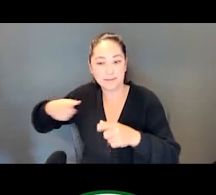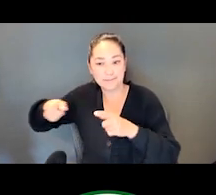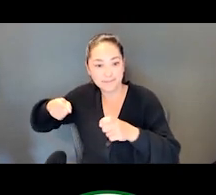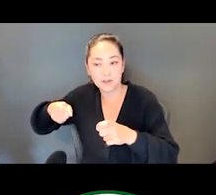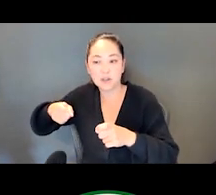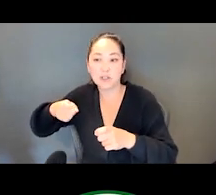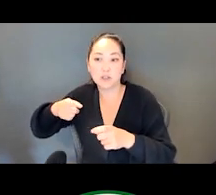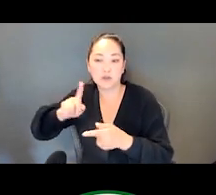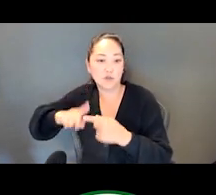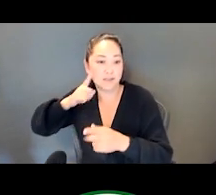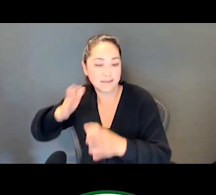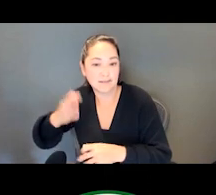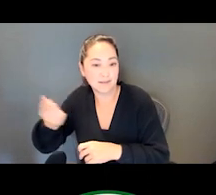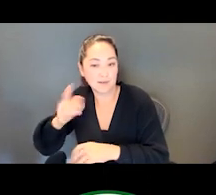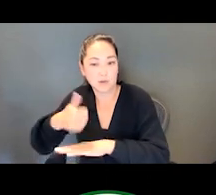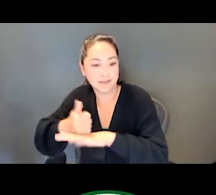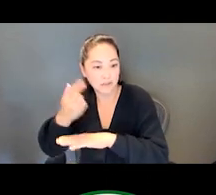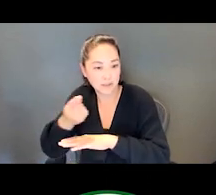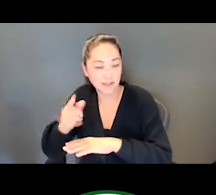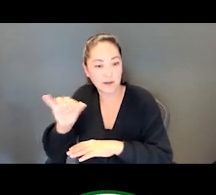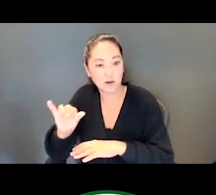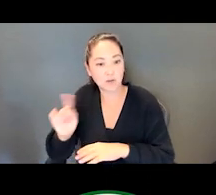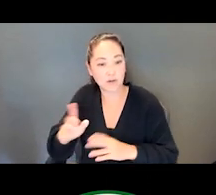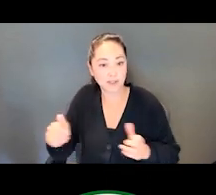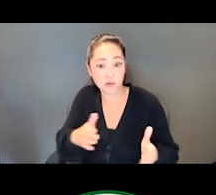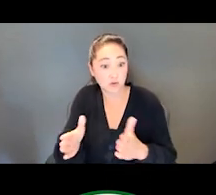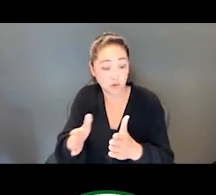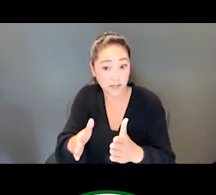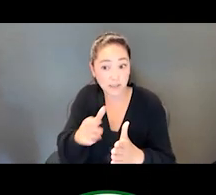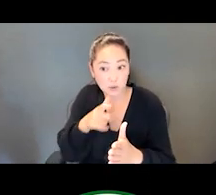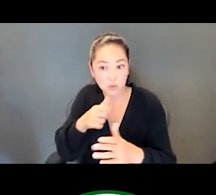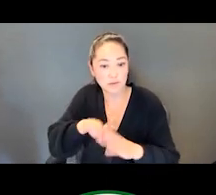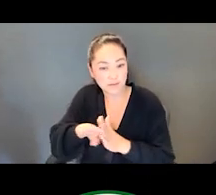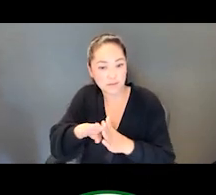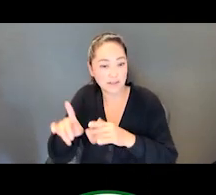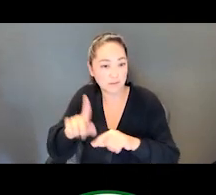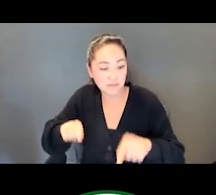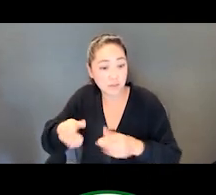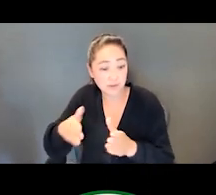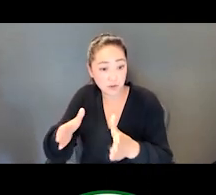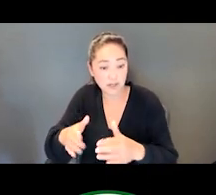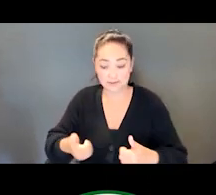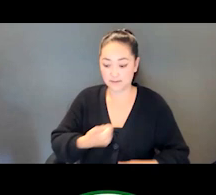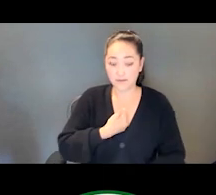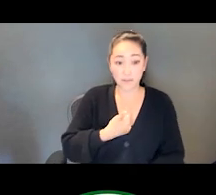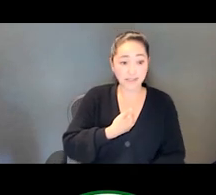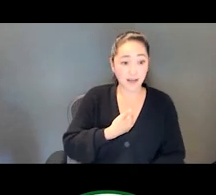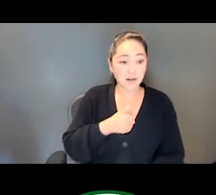of these stories all the time. And I seek them out and then I'll talk to, you know, the trail manager.